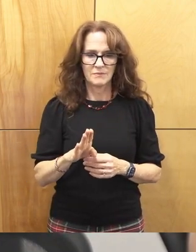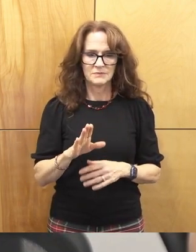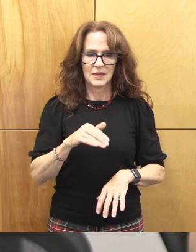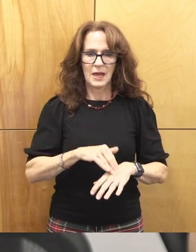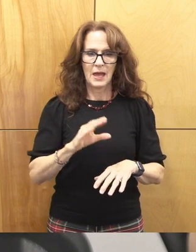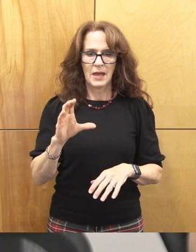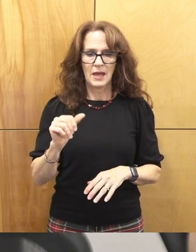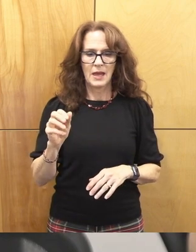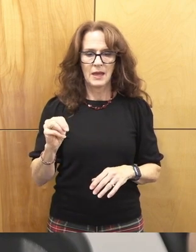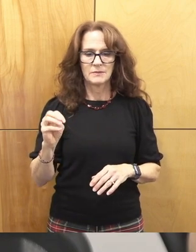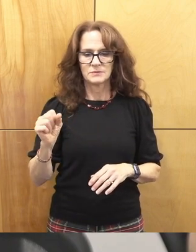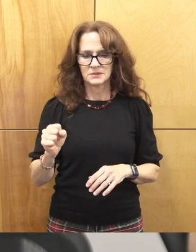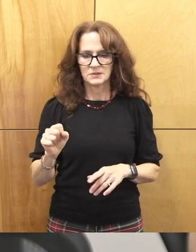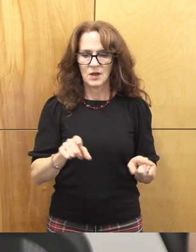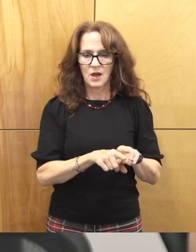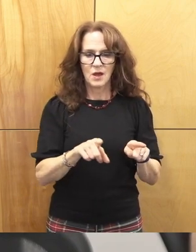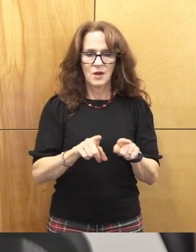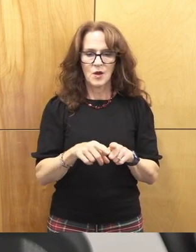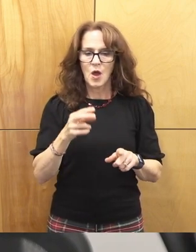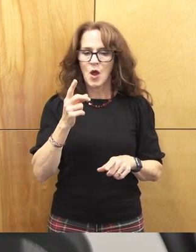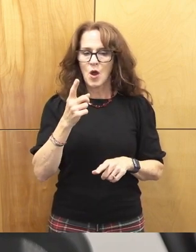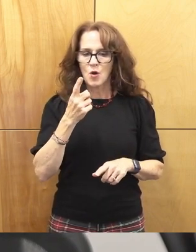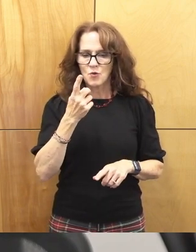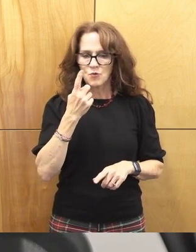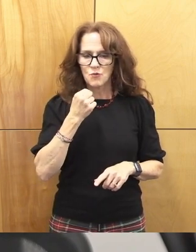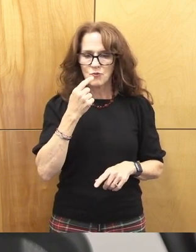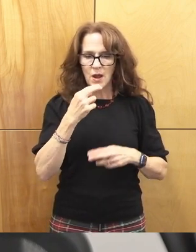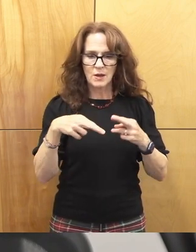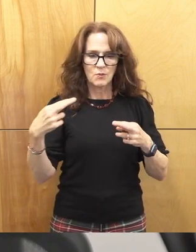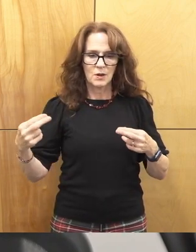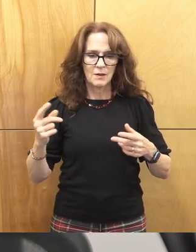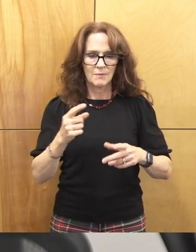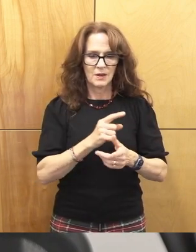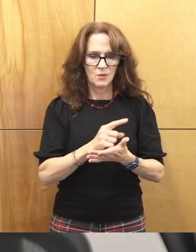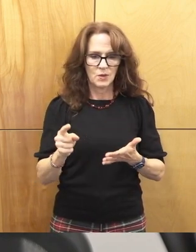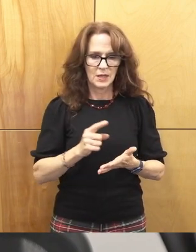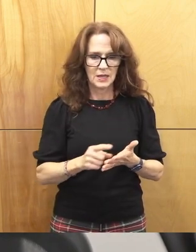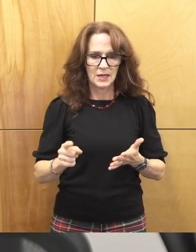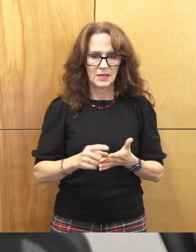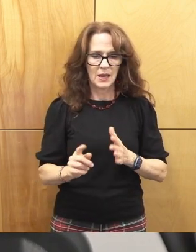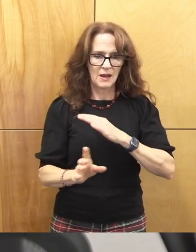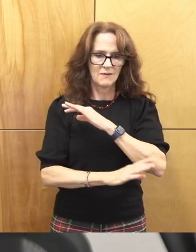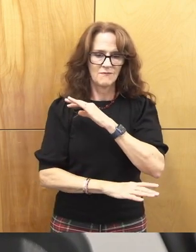And we also have Red Ribbon Week coming up and our highly anticipated fall spirit rally.